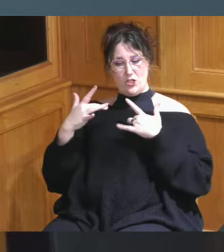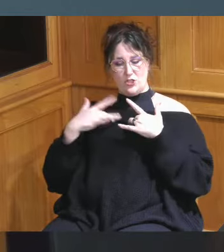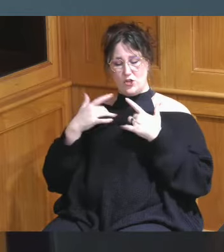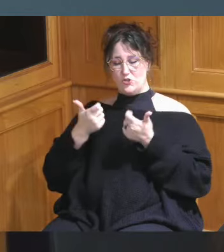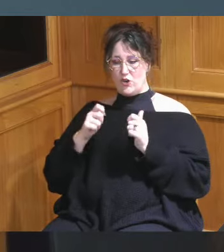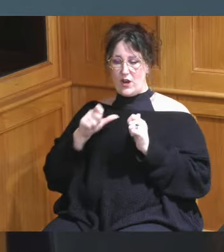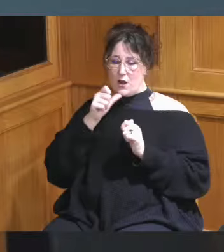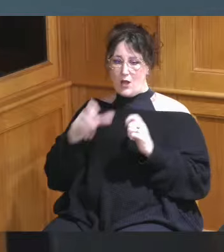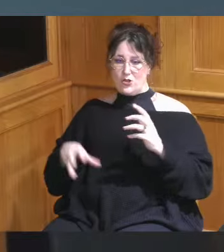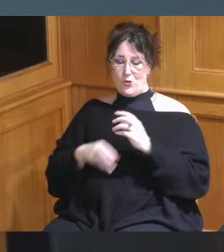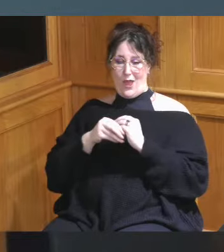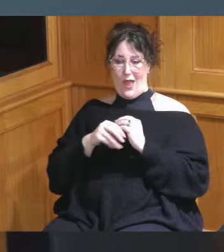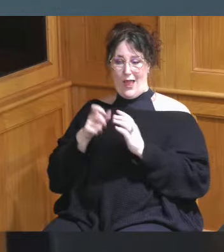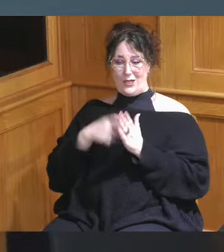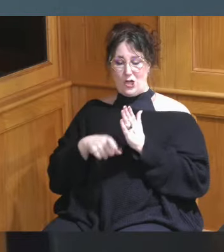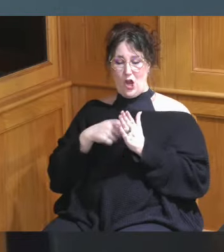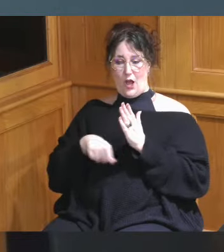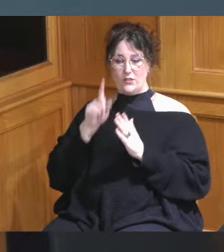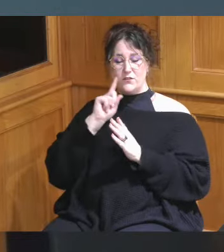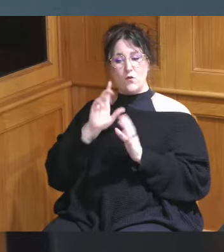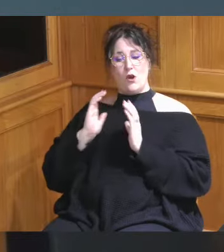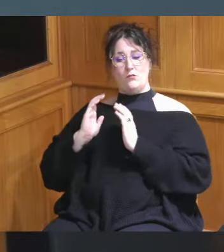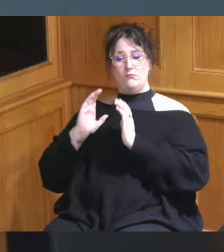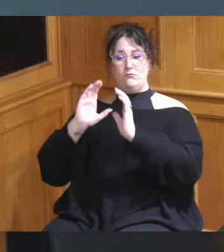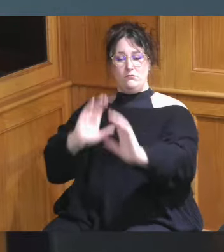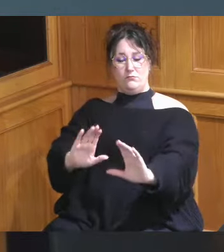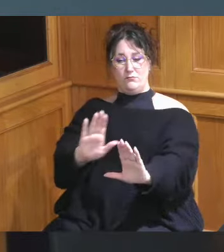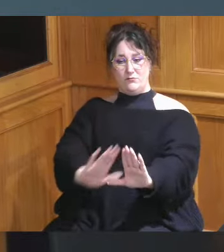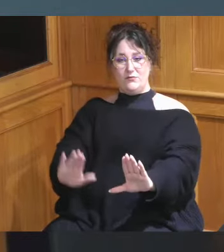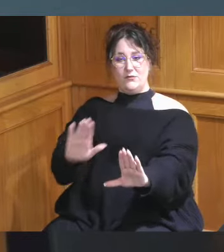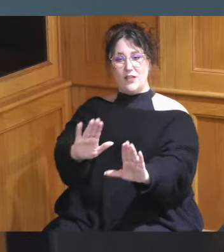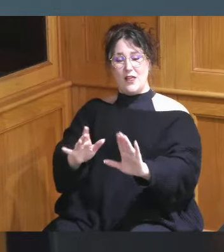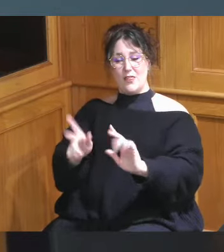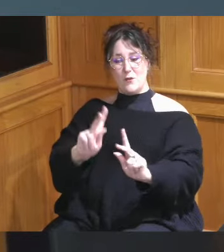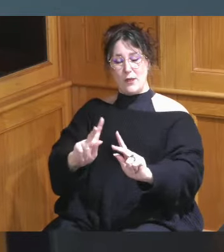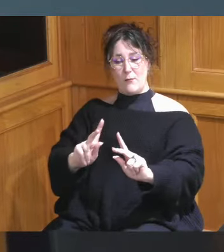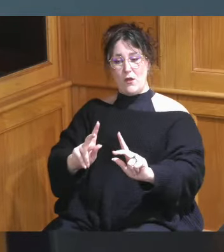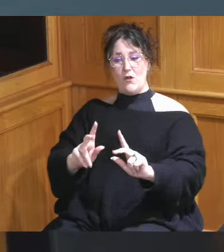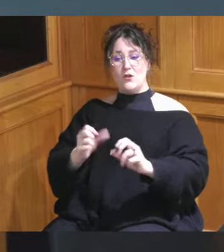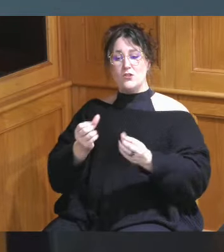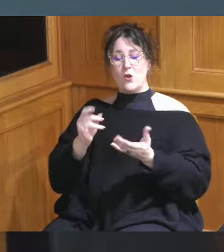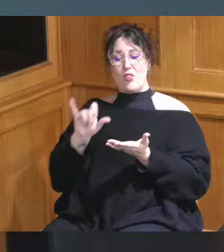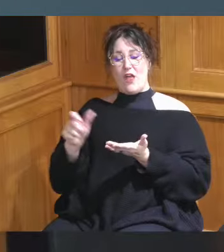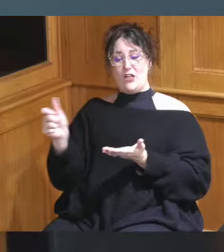cost on our residents if it if at all possible and that's why the transfer fee which we didn't